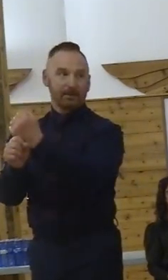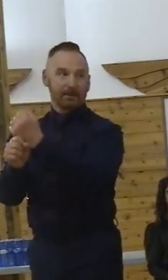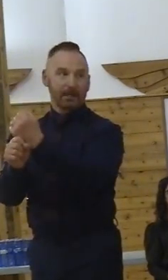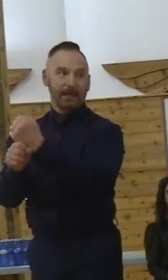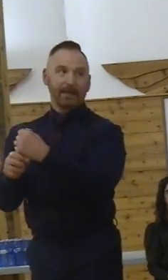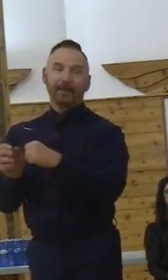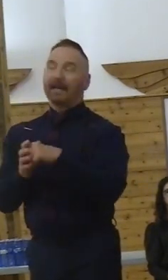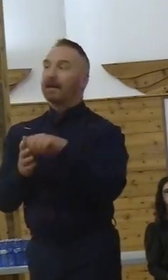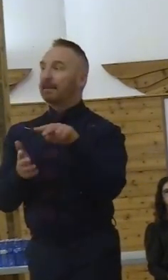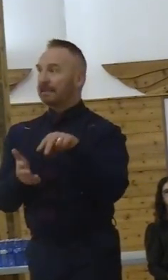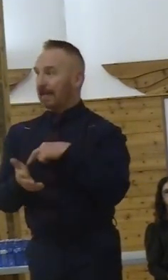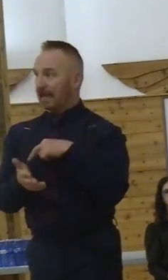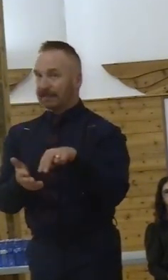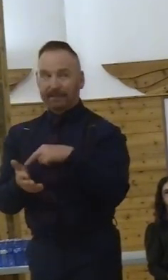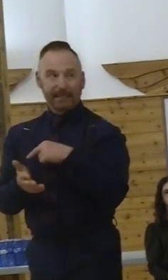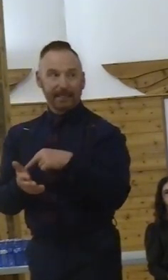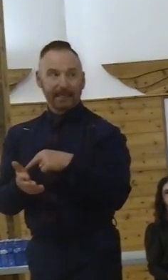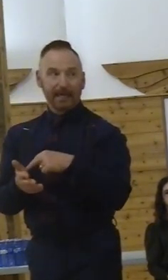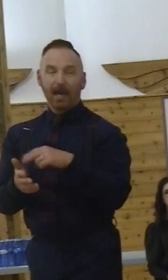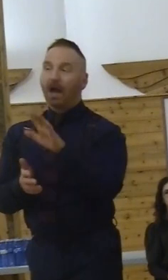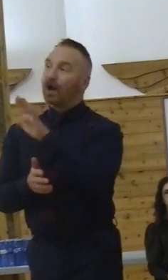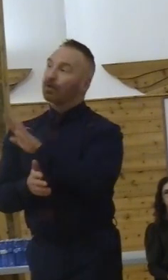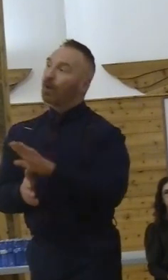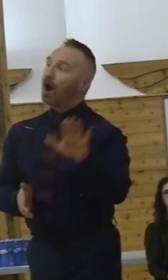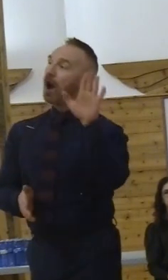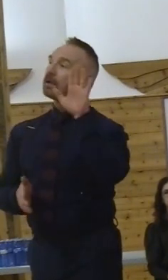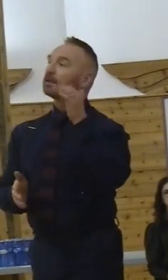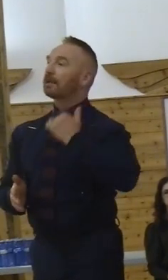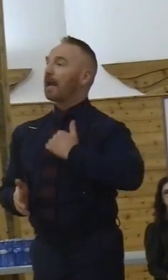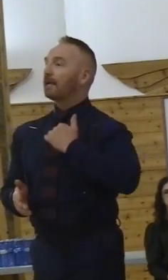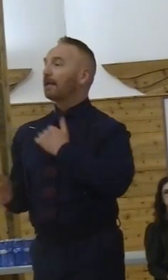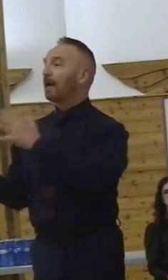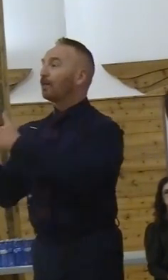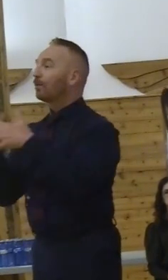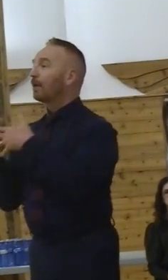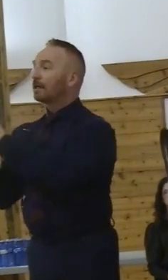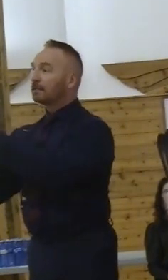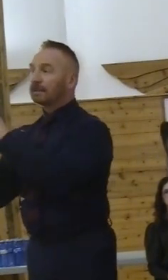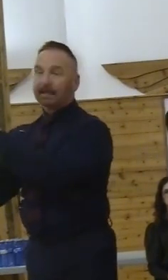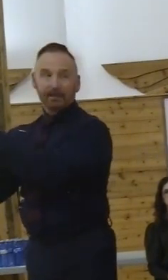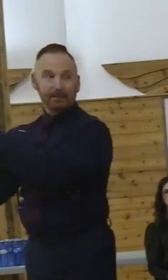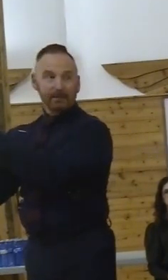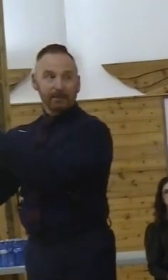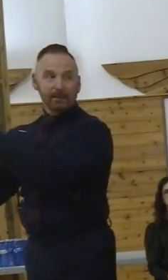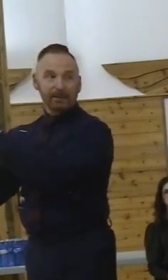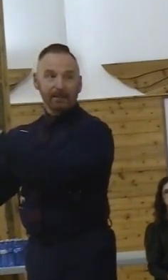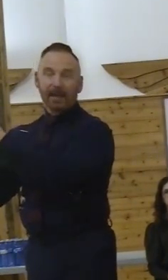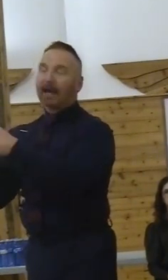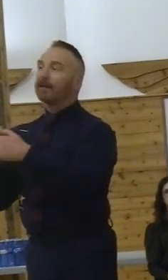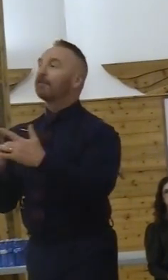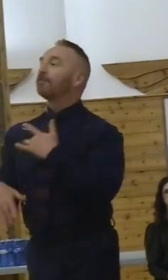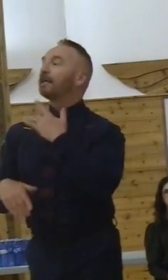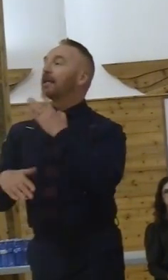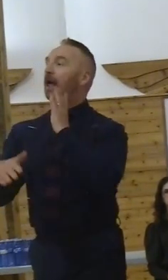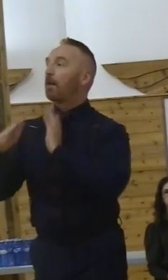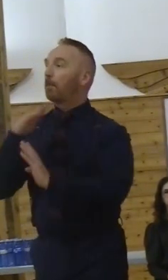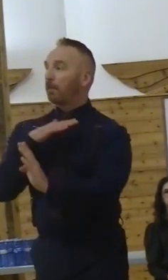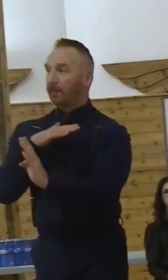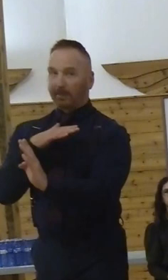Turnt Valley, Canada, the States, and it really keeps me humble.